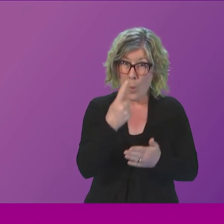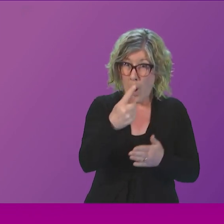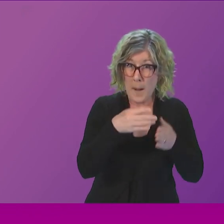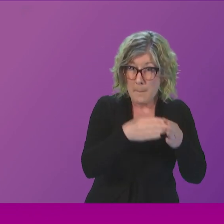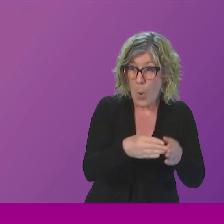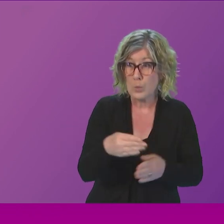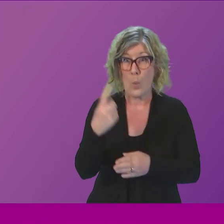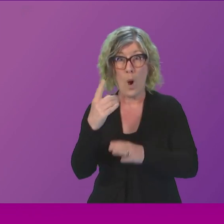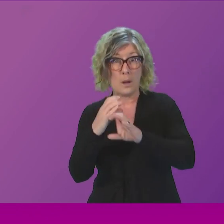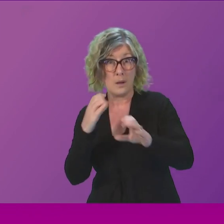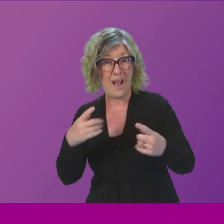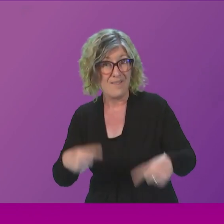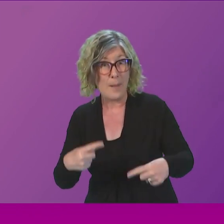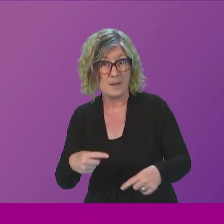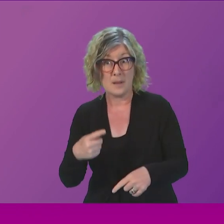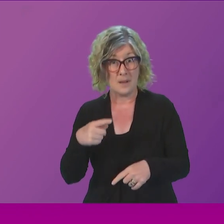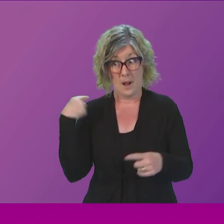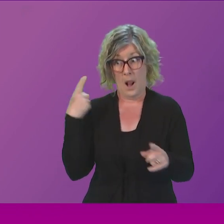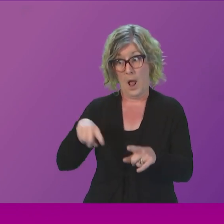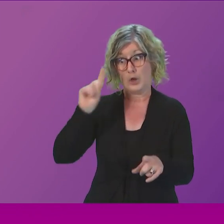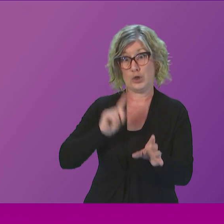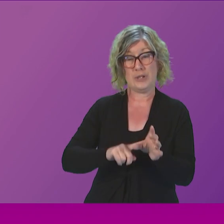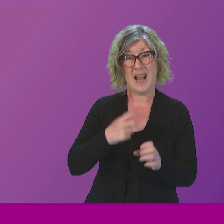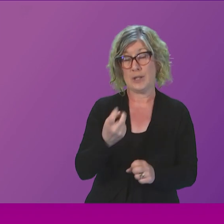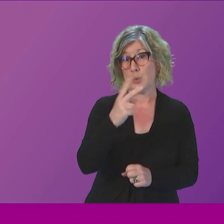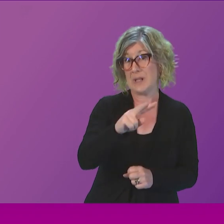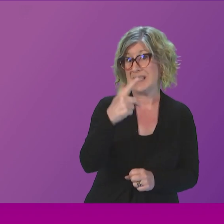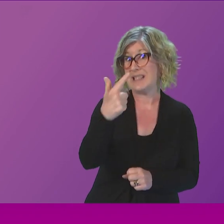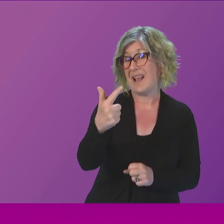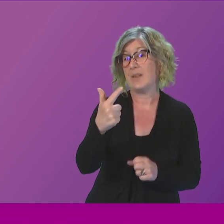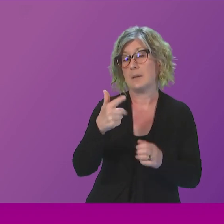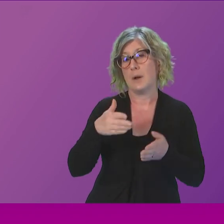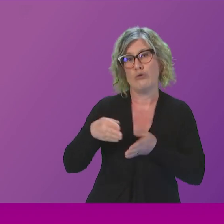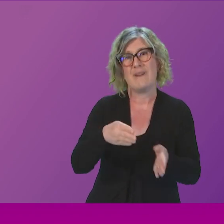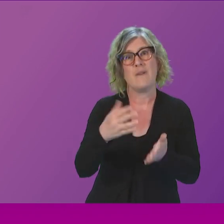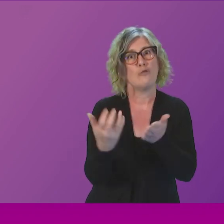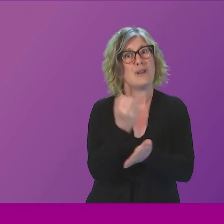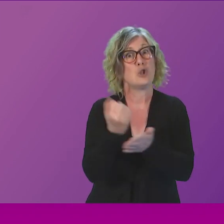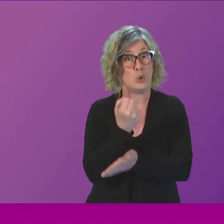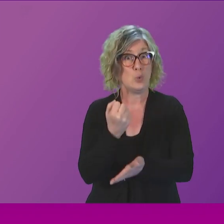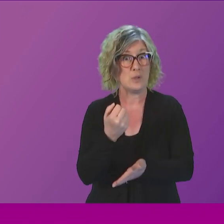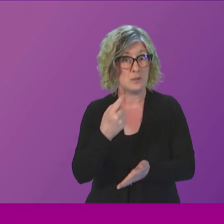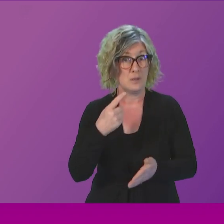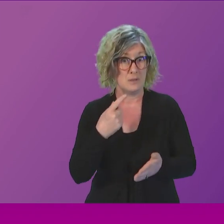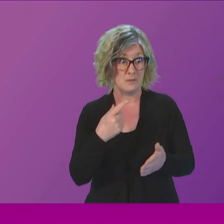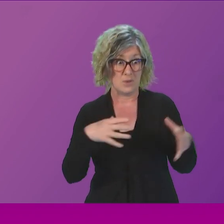Last year alone, 22 river rescues were carried out by the dedicated boat crew. Next week is drowning prevention week.